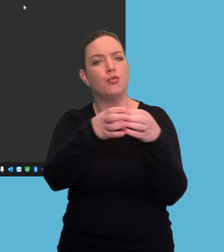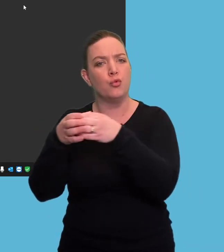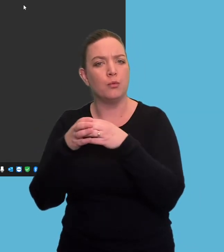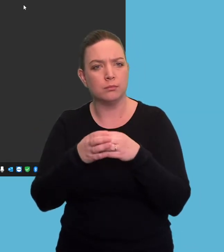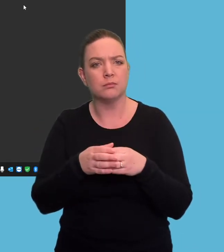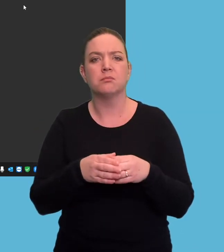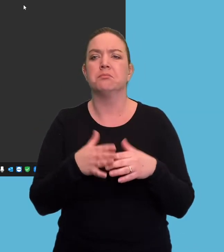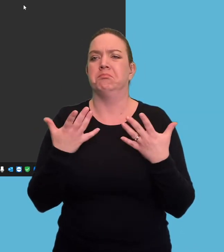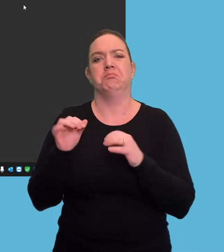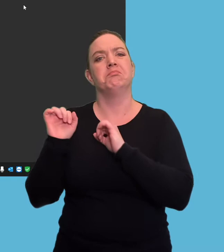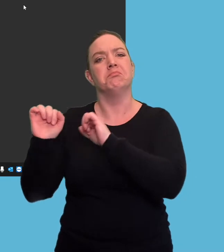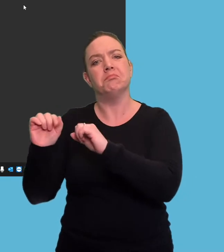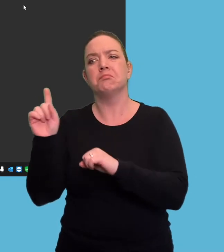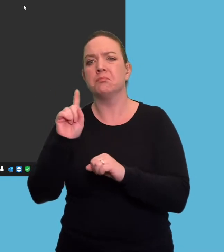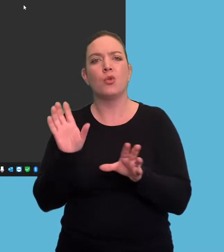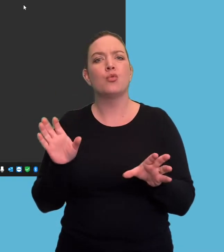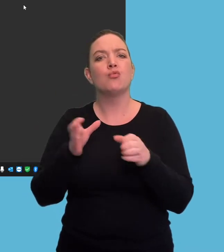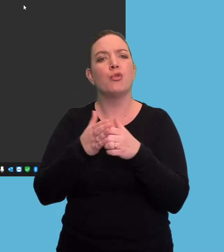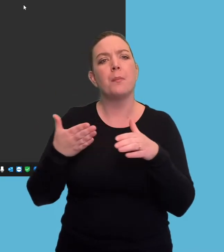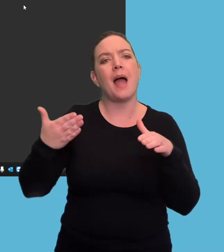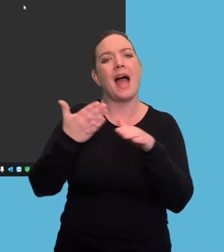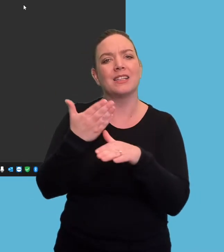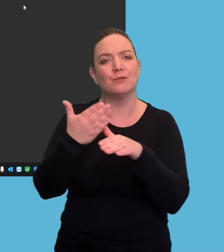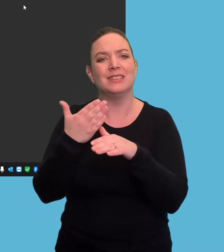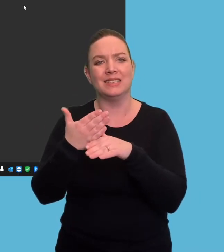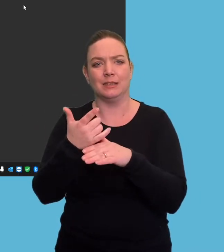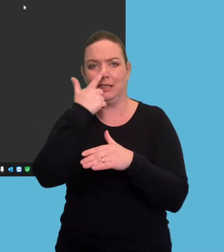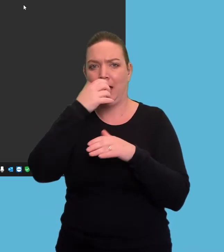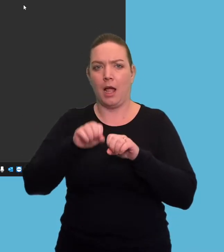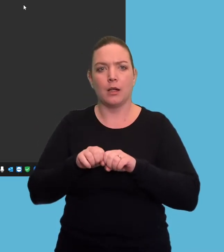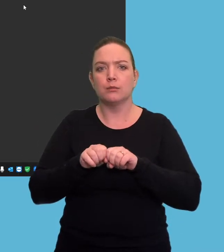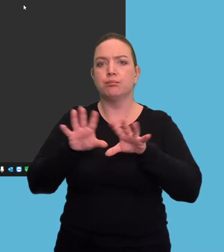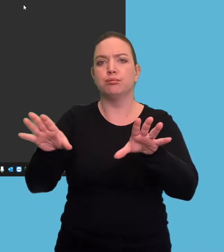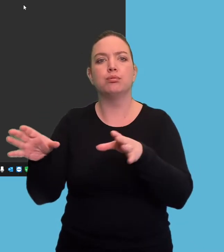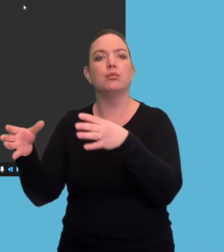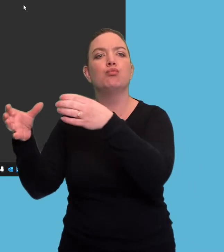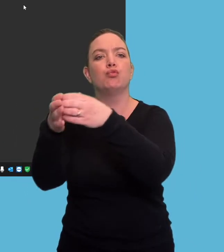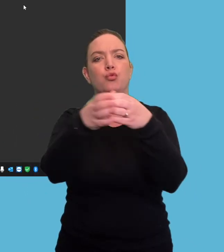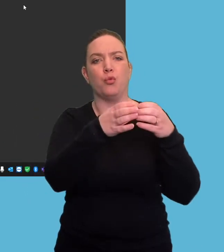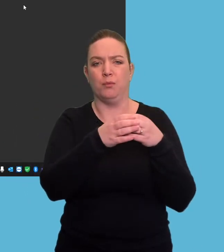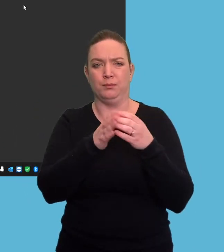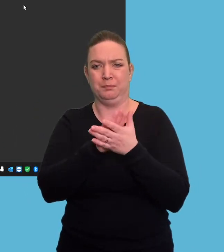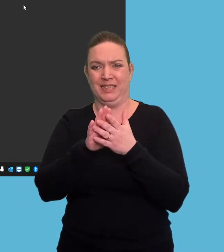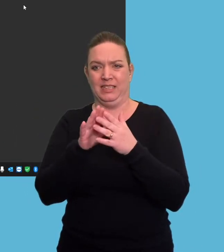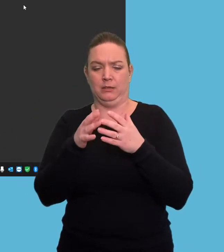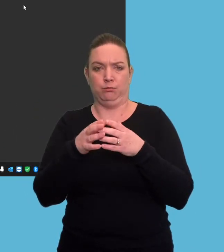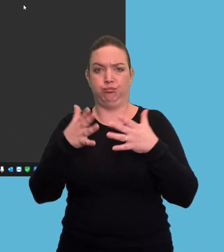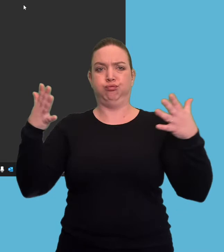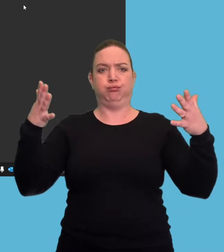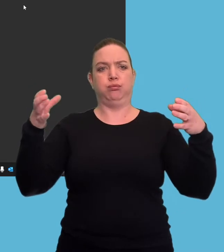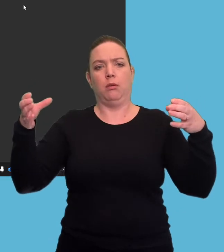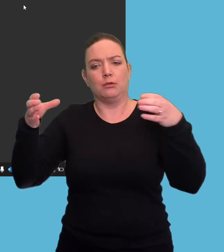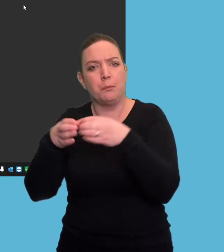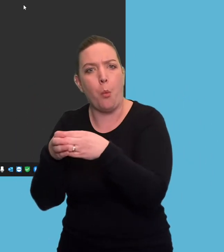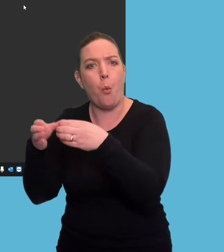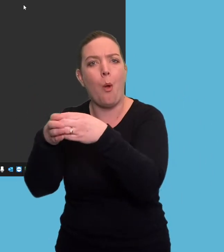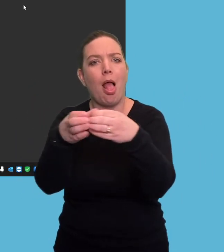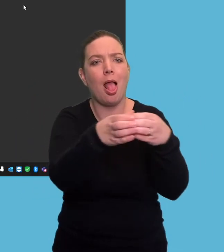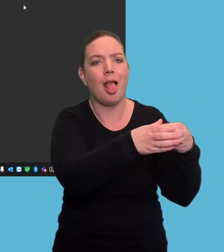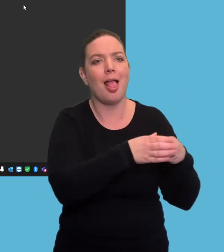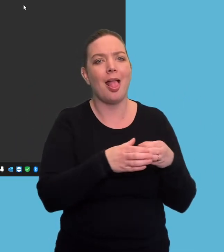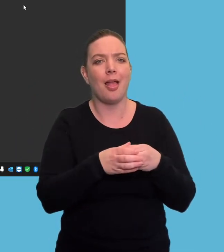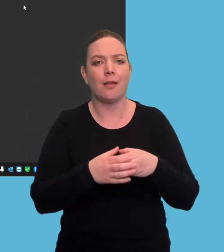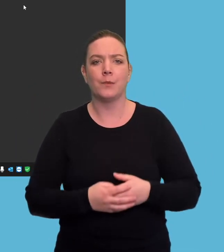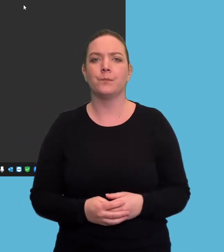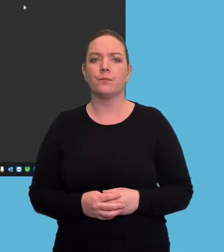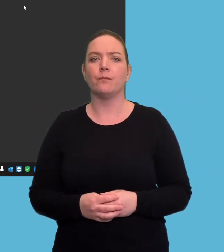This is where, if we have group activities, we'll put you into different groups to chat in smaller numbers.